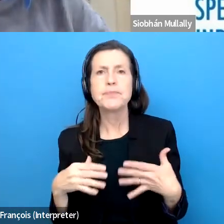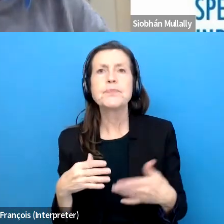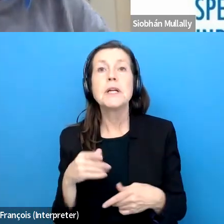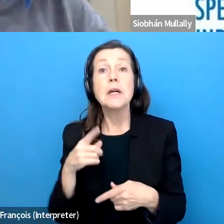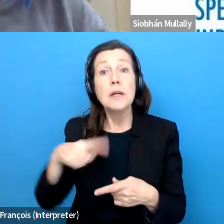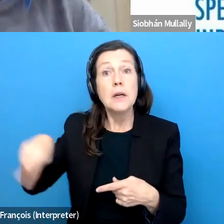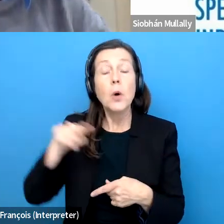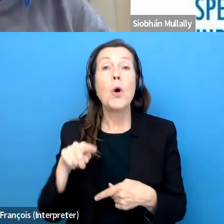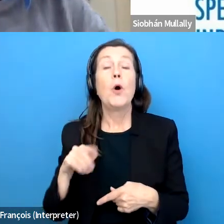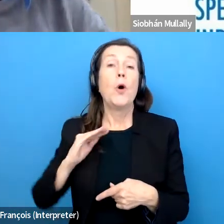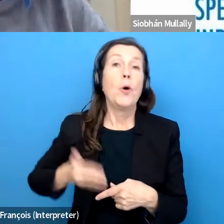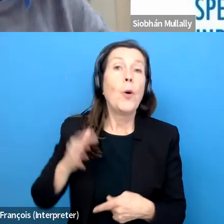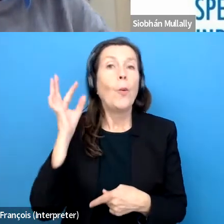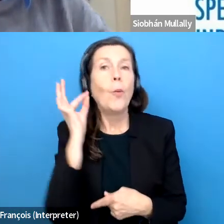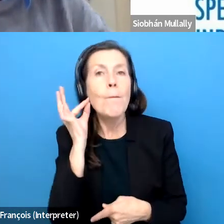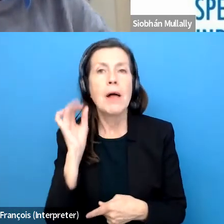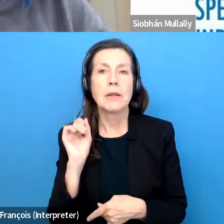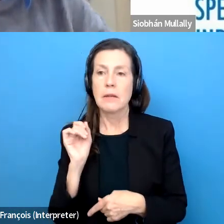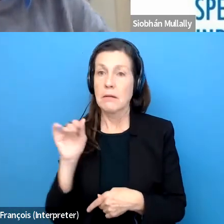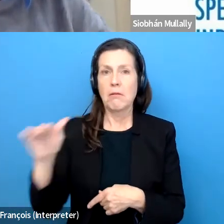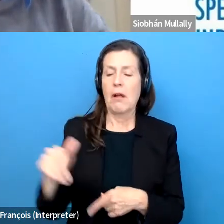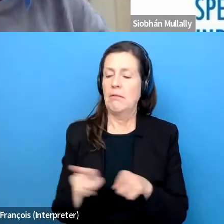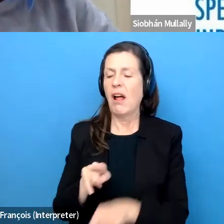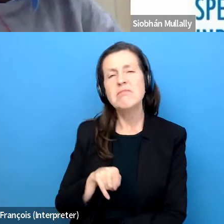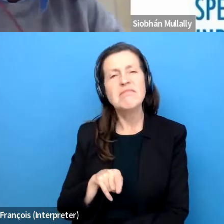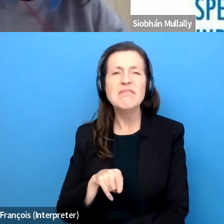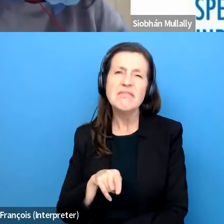that the credibility of a woman or girl may be doubted, questioned.